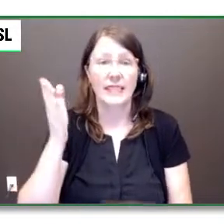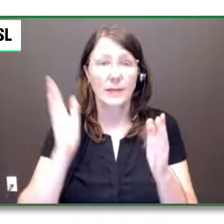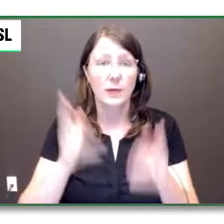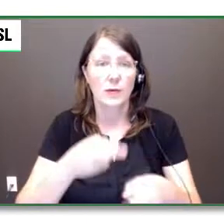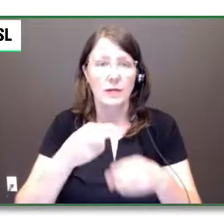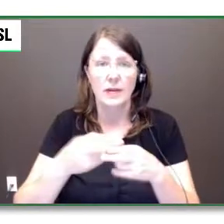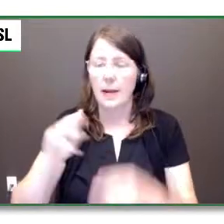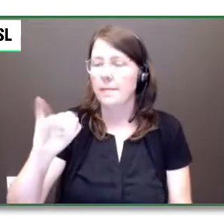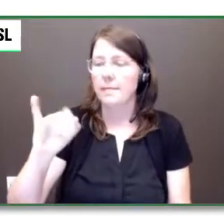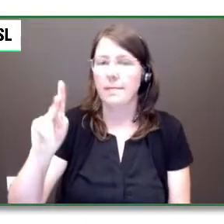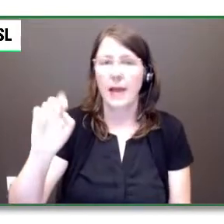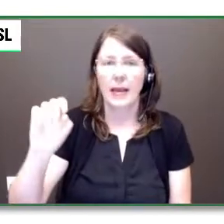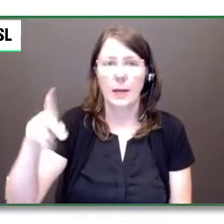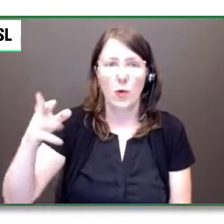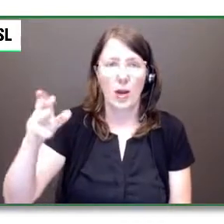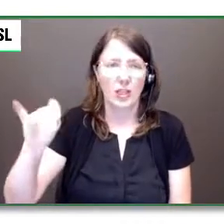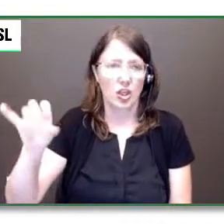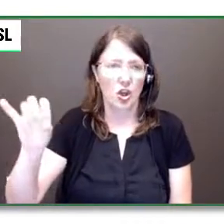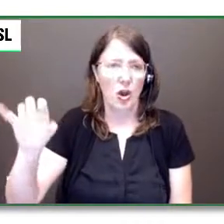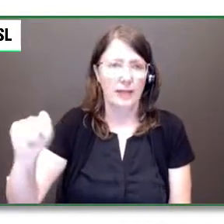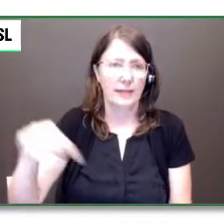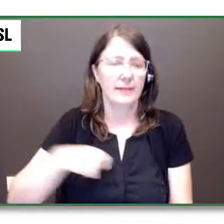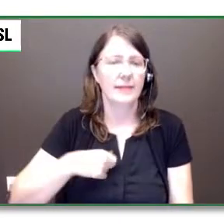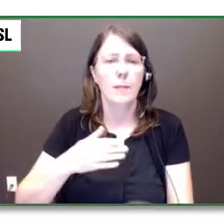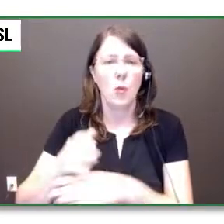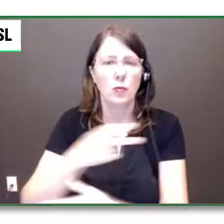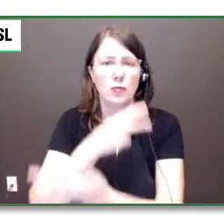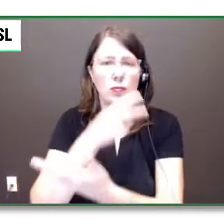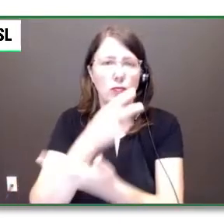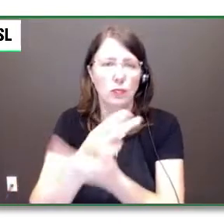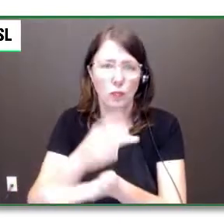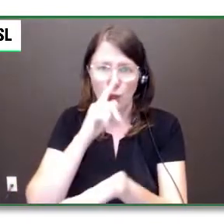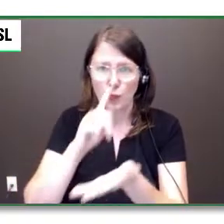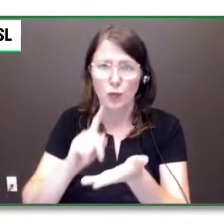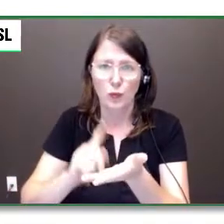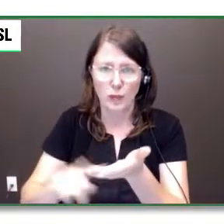Researcher at Laval University in Geomatics and works with Simon Fraser